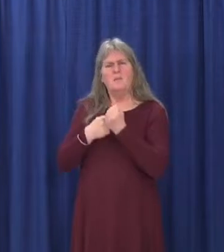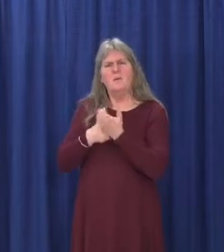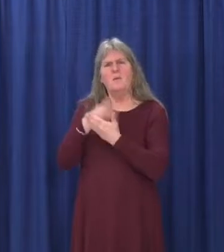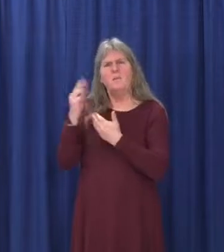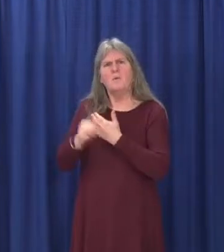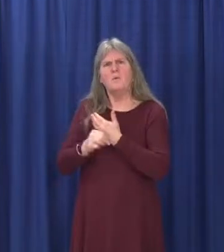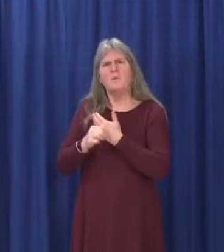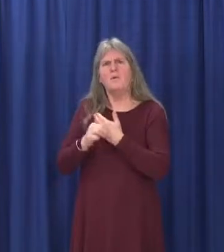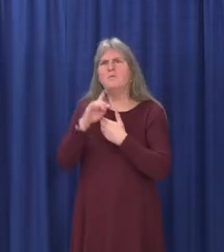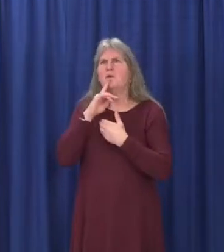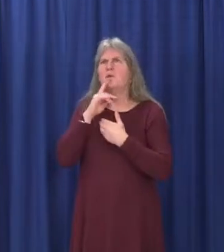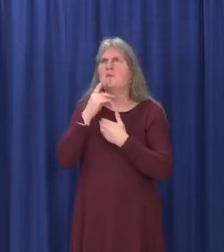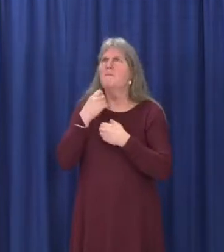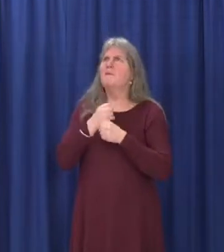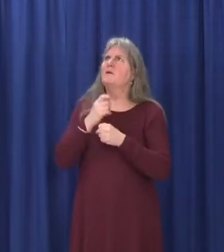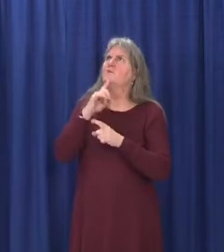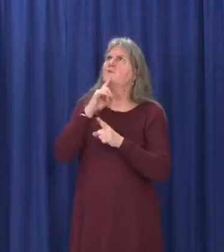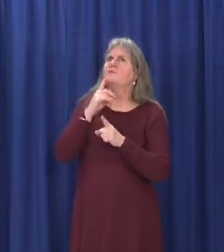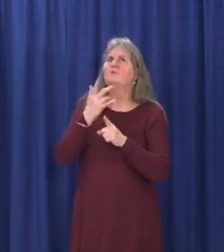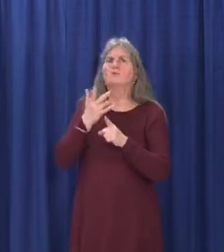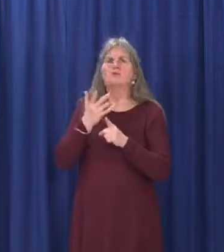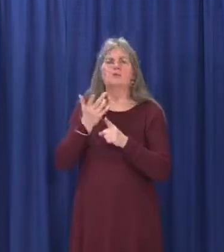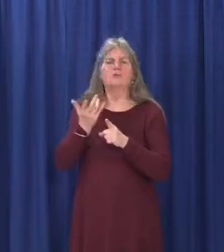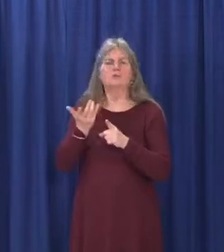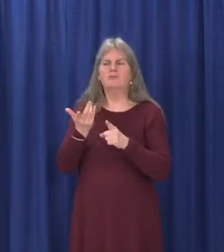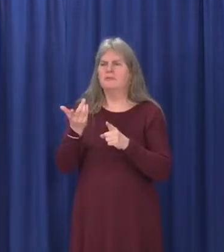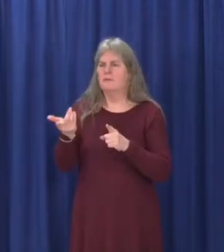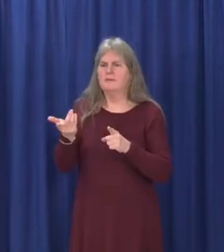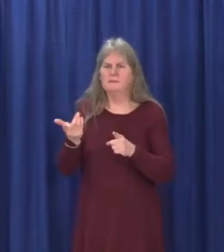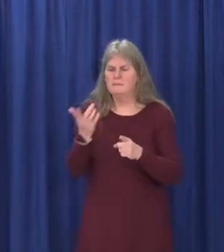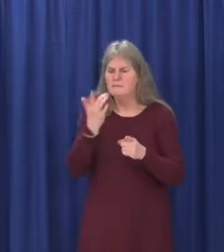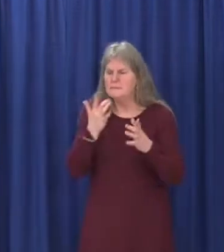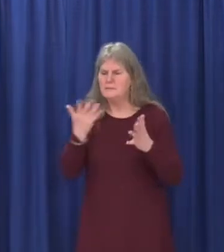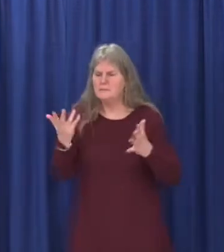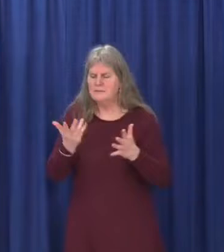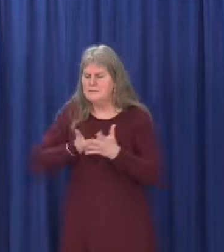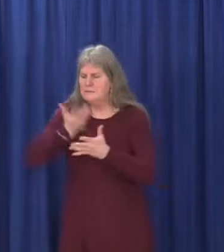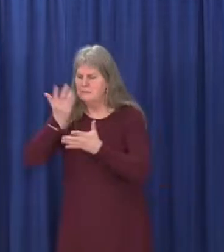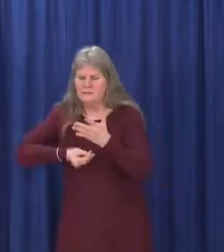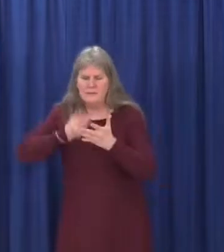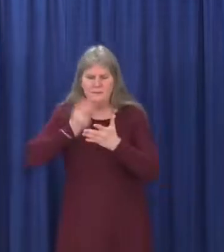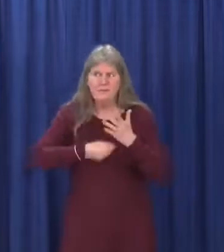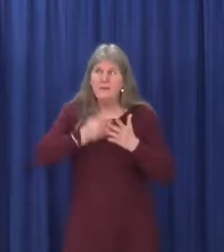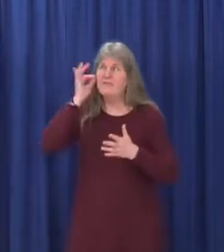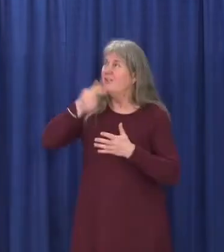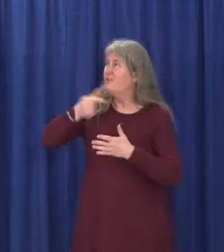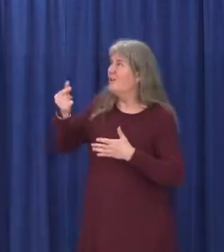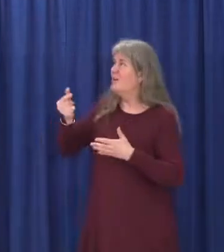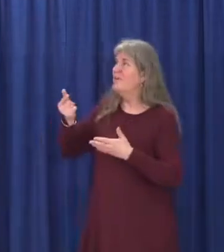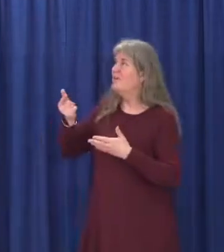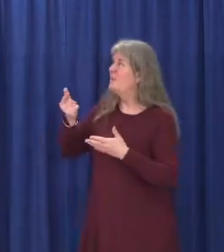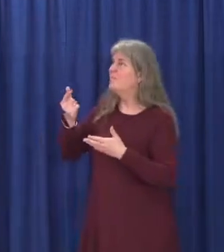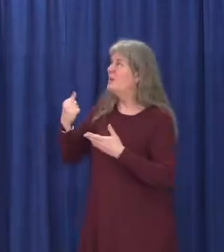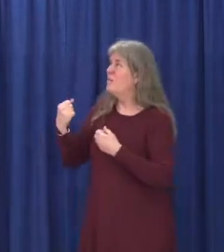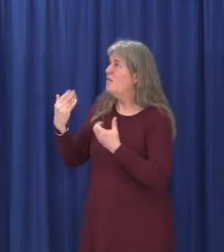that we fill gaps that might exist, based on what we've seen from the federal government and programs that we've already